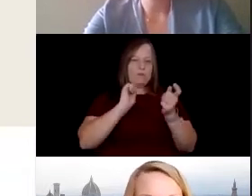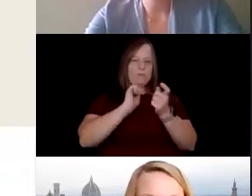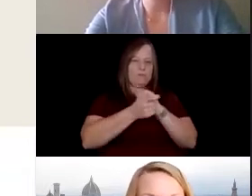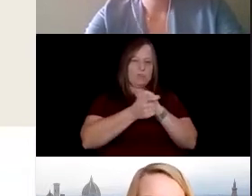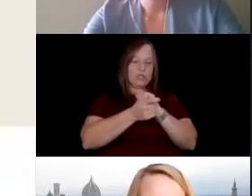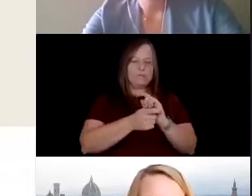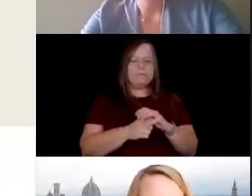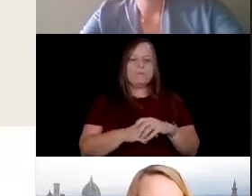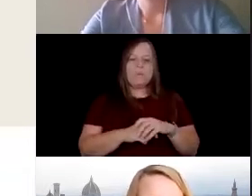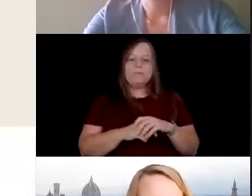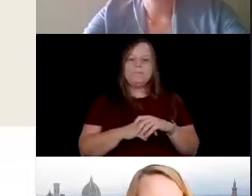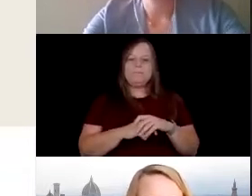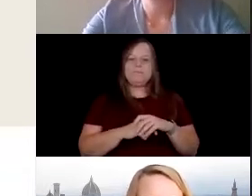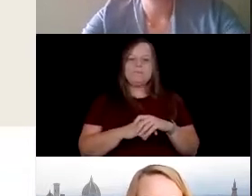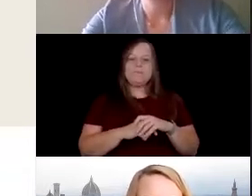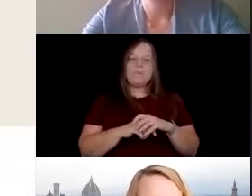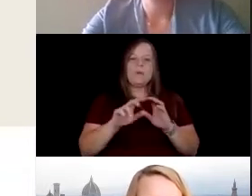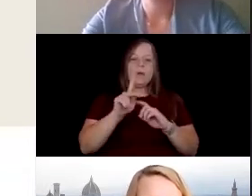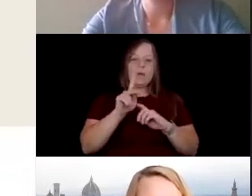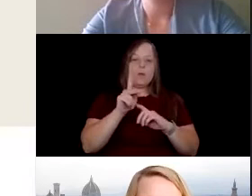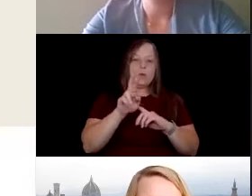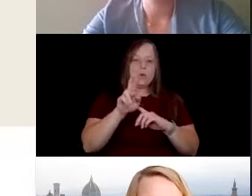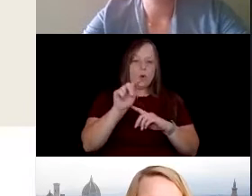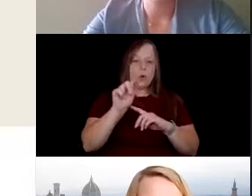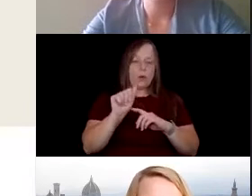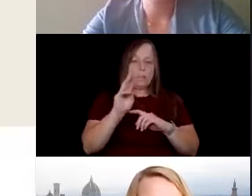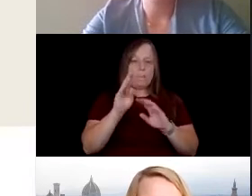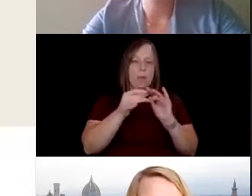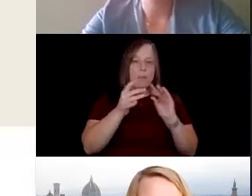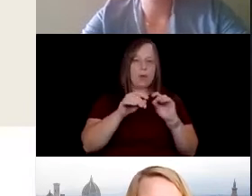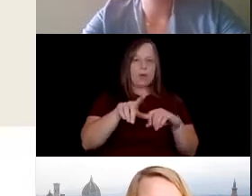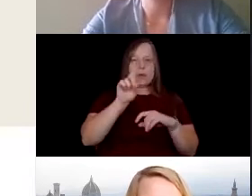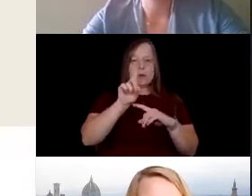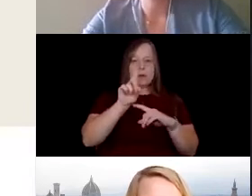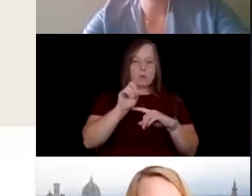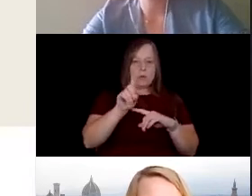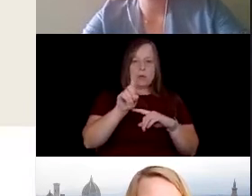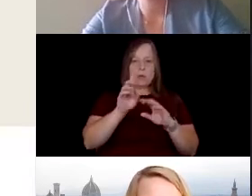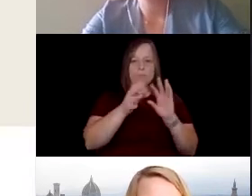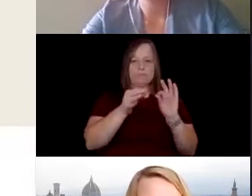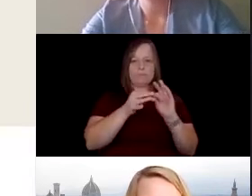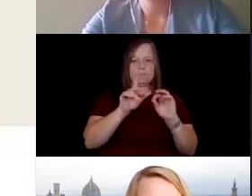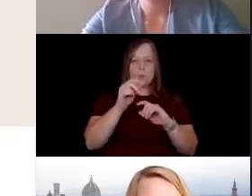So the Kurta Memo is a Department of Defense memorandum that was released in 2017.